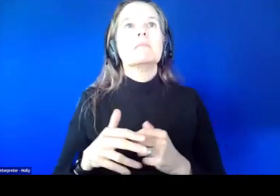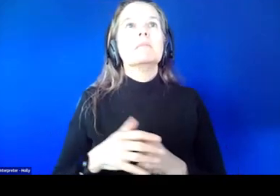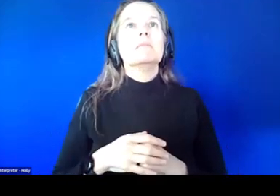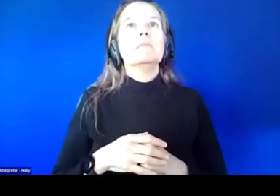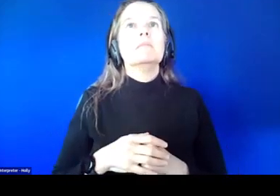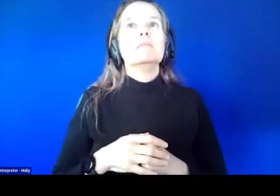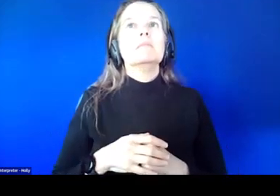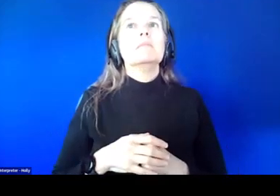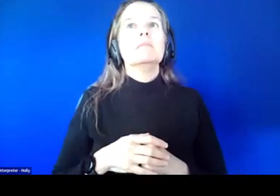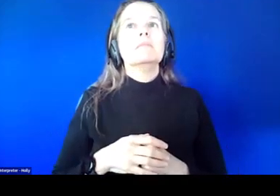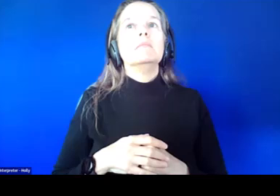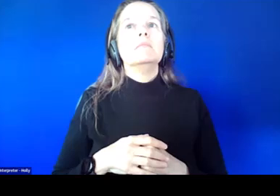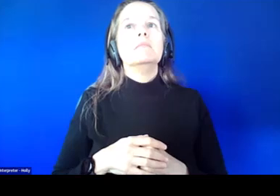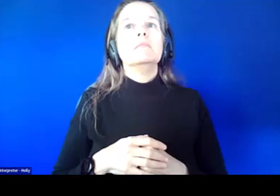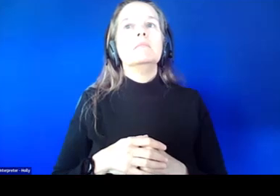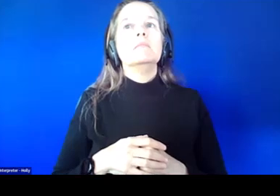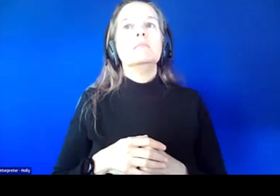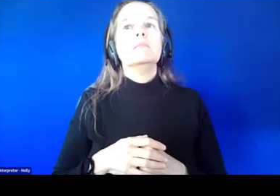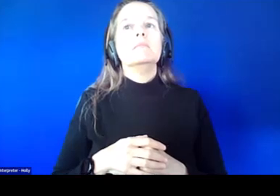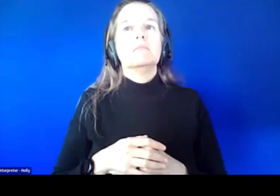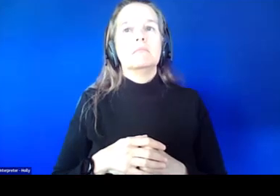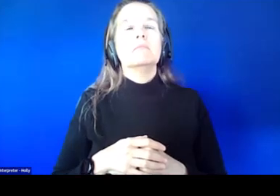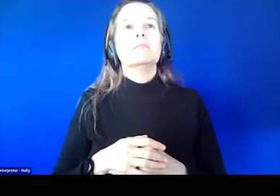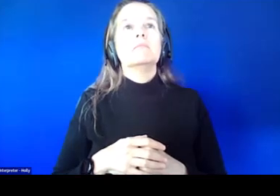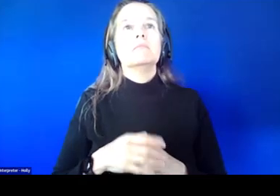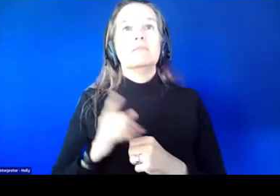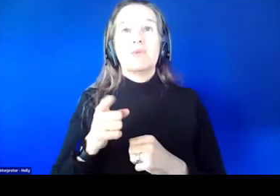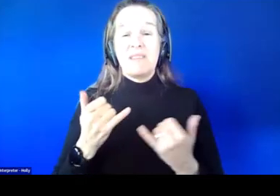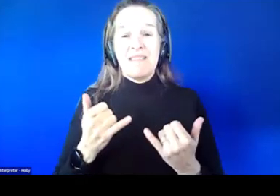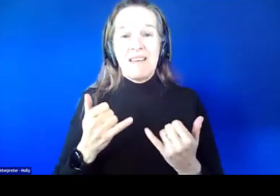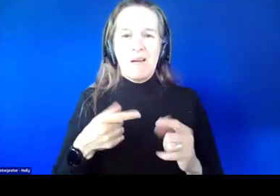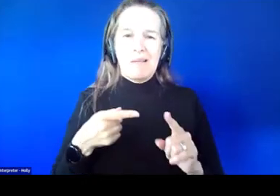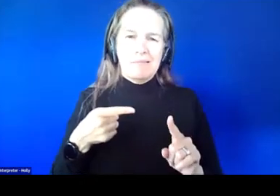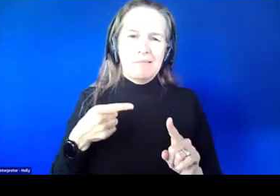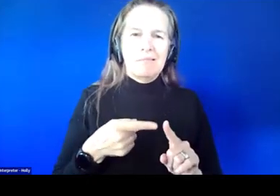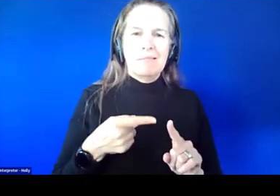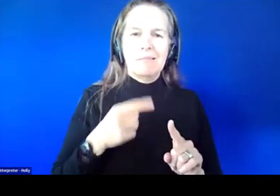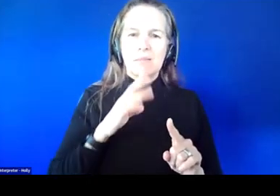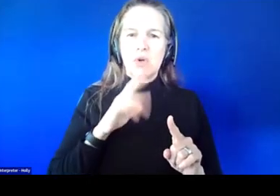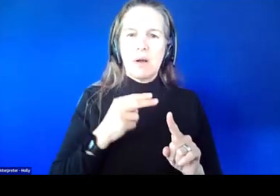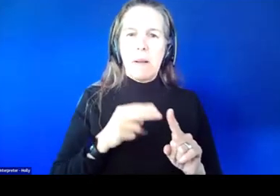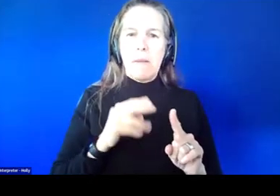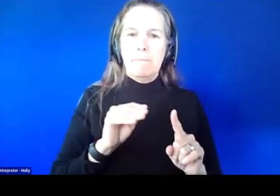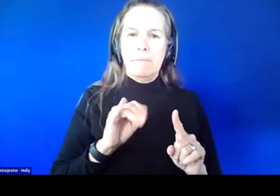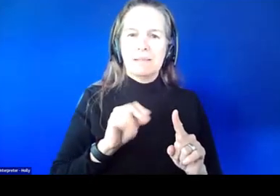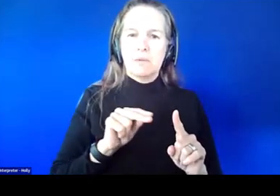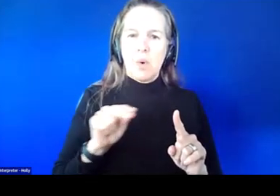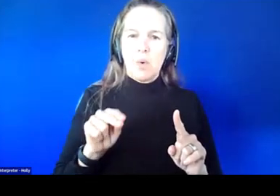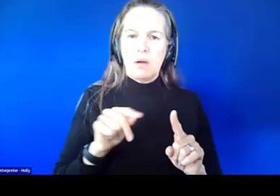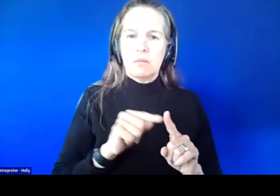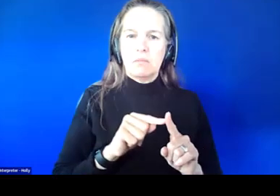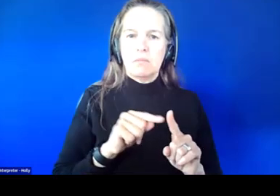now to talk specifically about Minnesota and what we're doing in Minnesota with Money Follows the Person